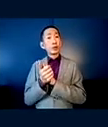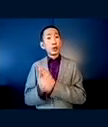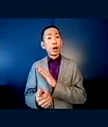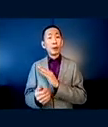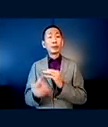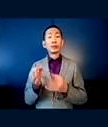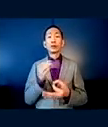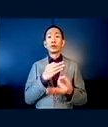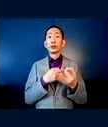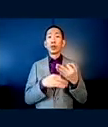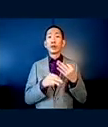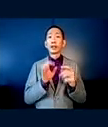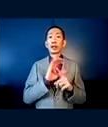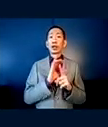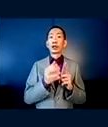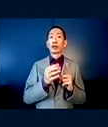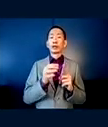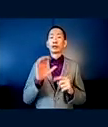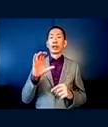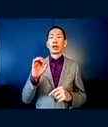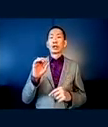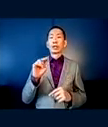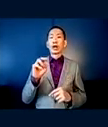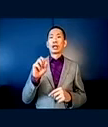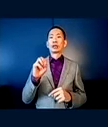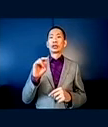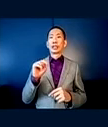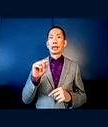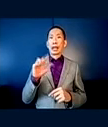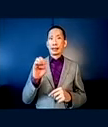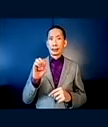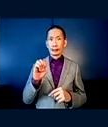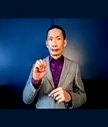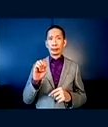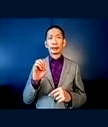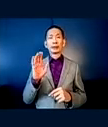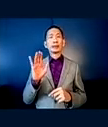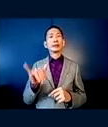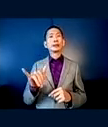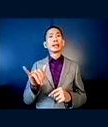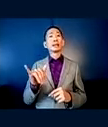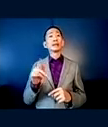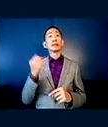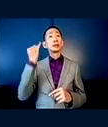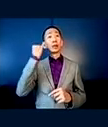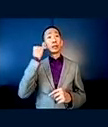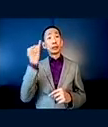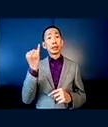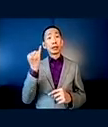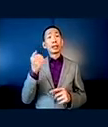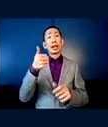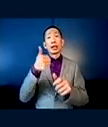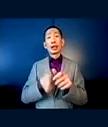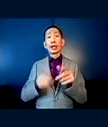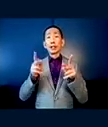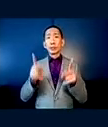WORLD OF CULTURAL COMPETENCE AND REPLACING CULTURAL CONTINENTS,